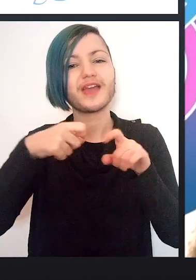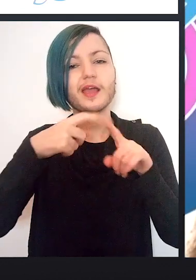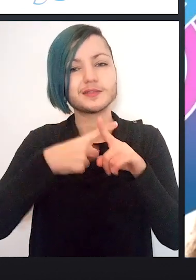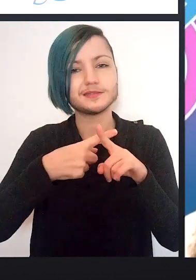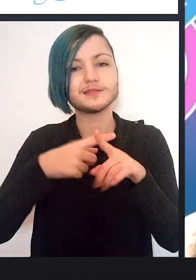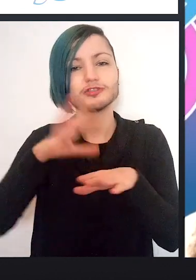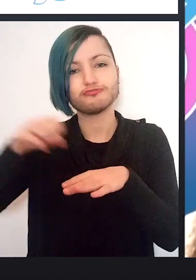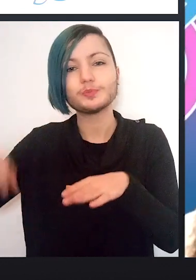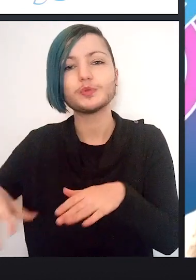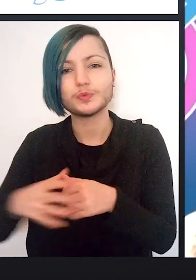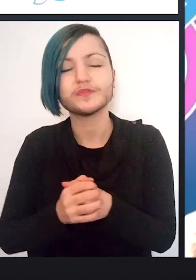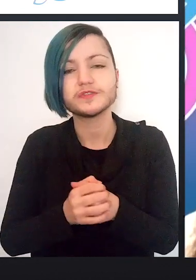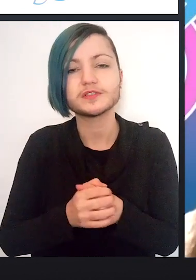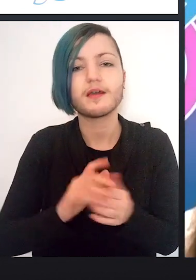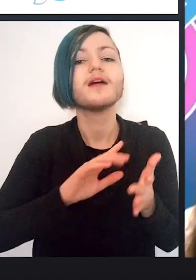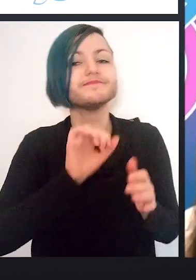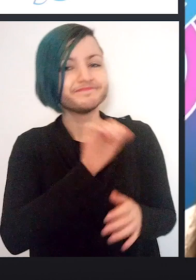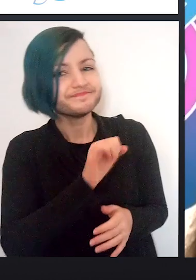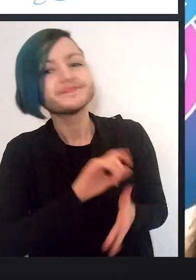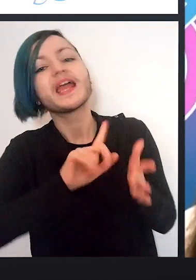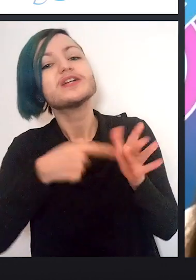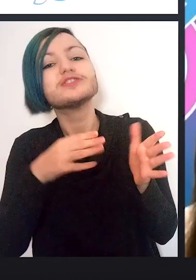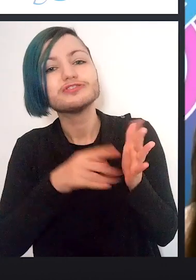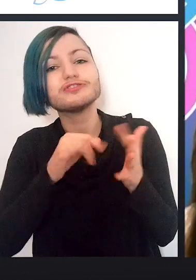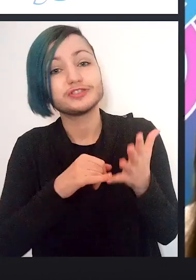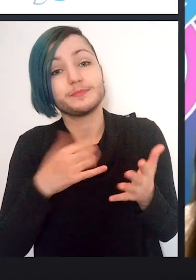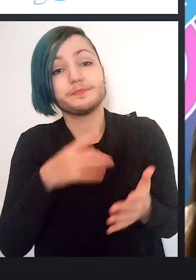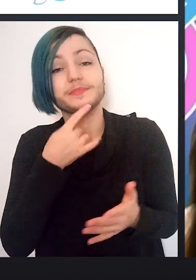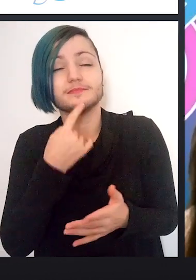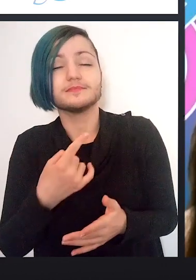Yes and James actually talked about that they do provide a little indentation there, just